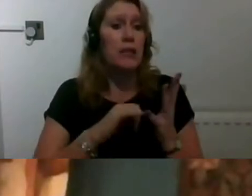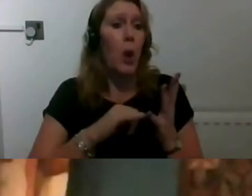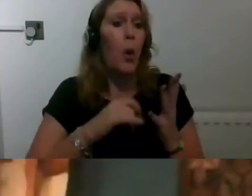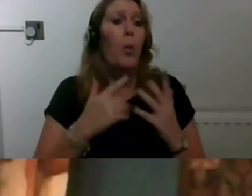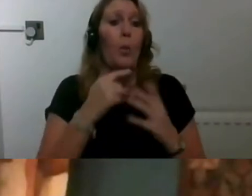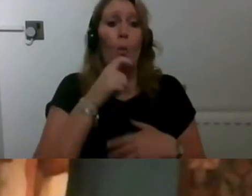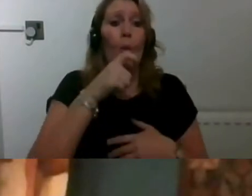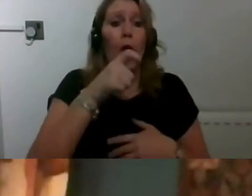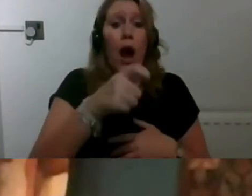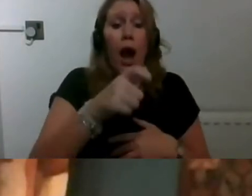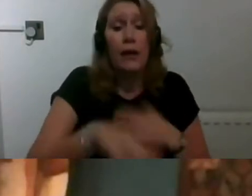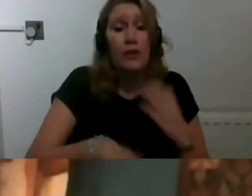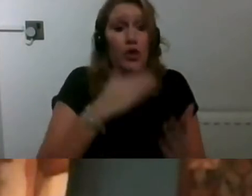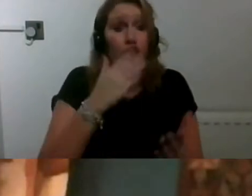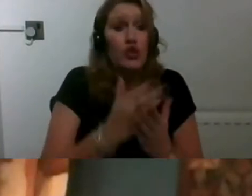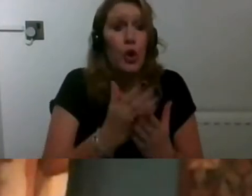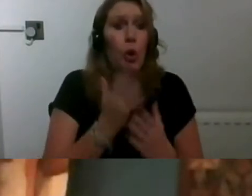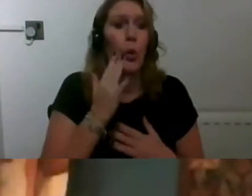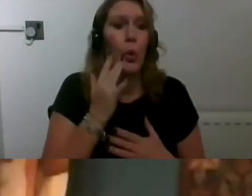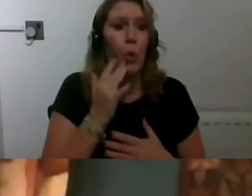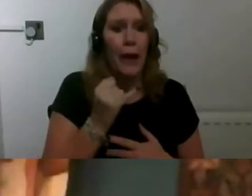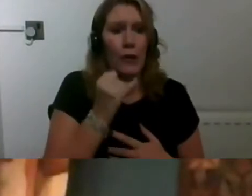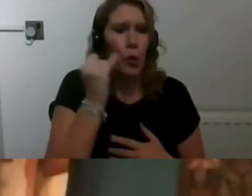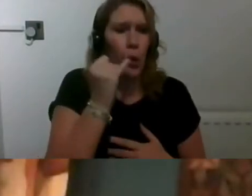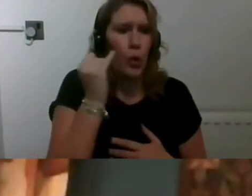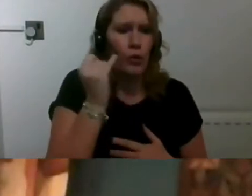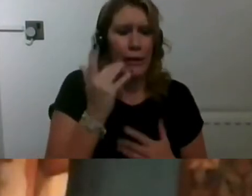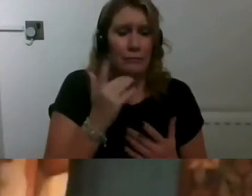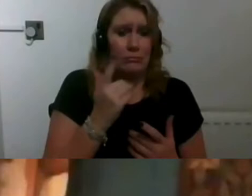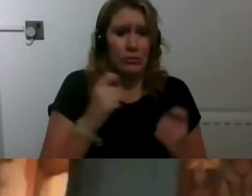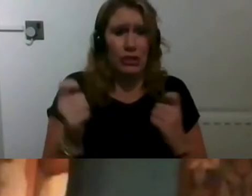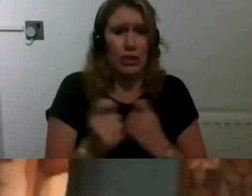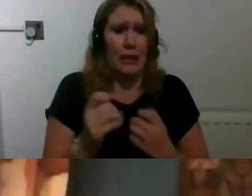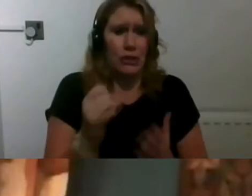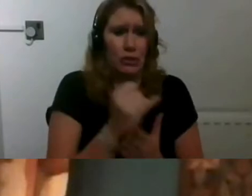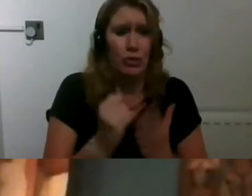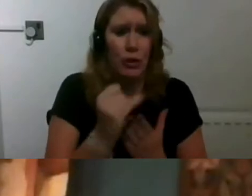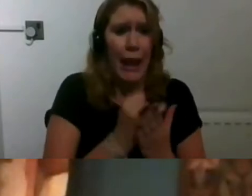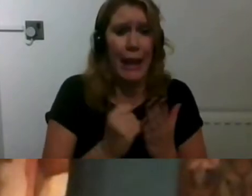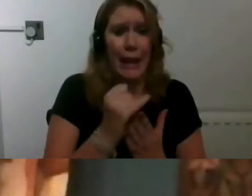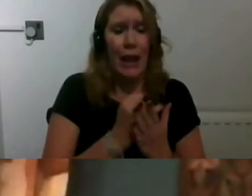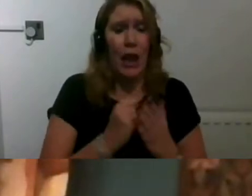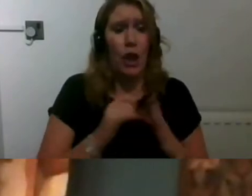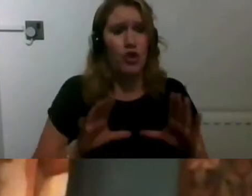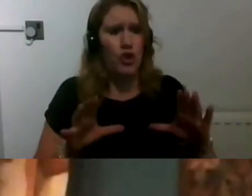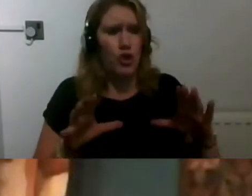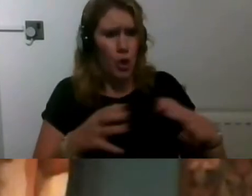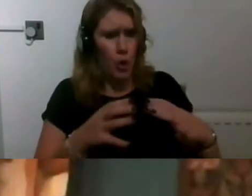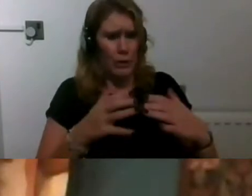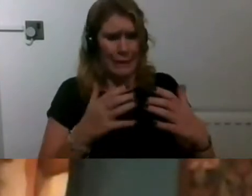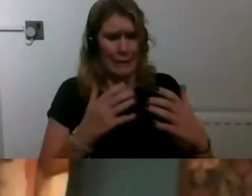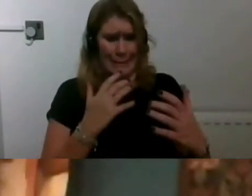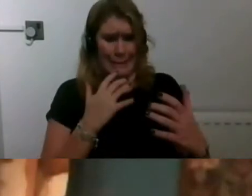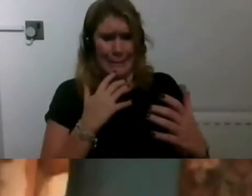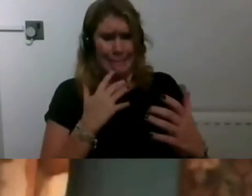Unions exist by the skin of our teeth. Folks forget it's why we're free.